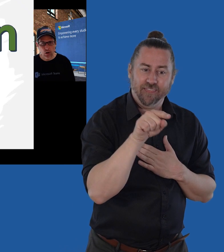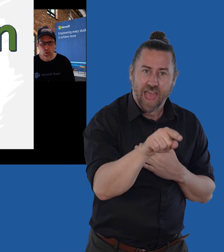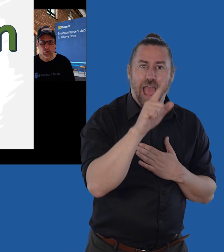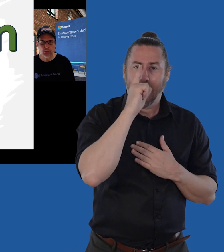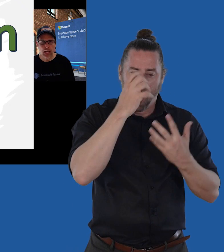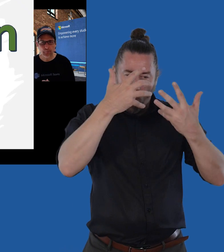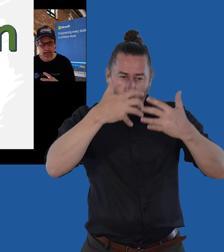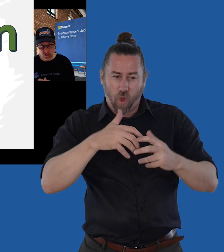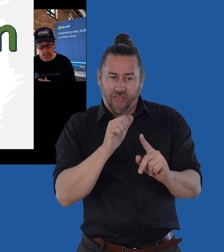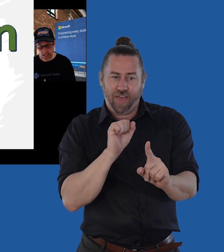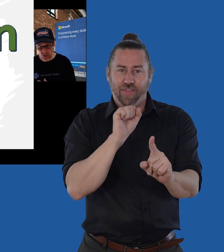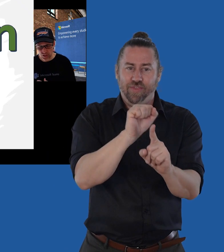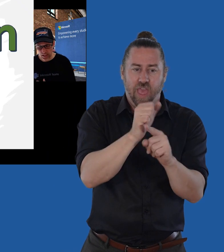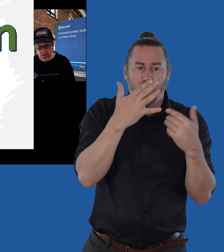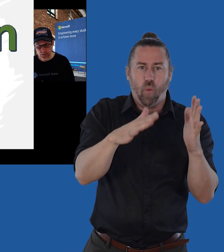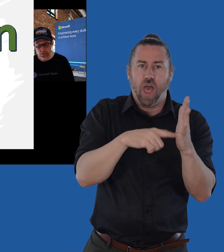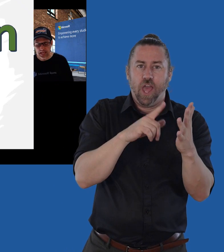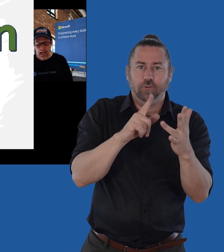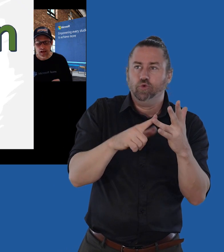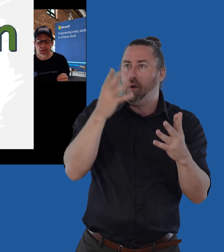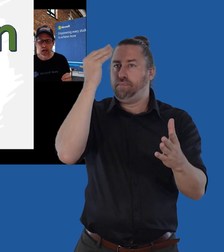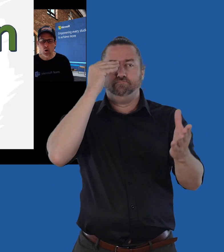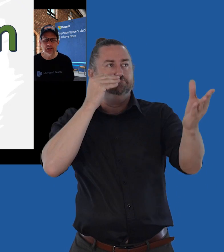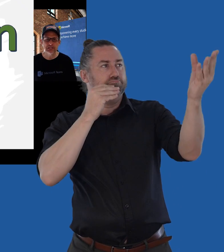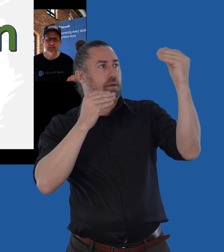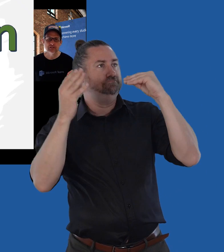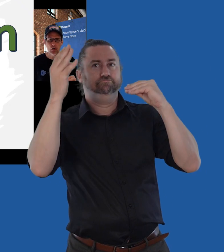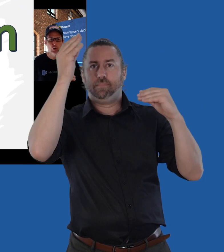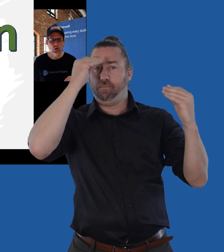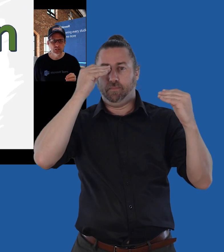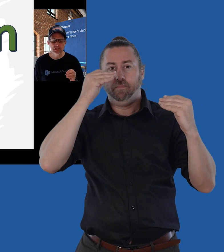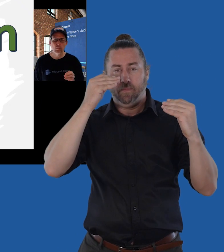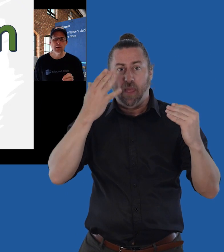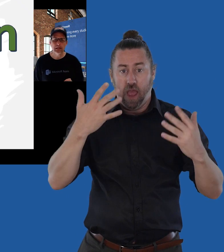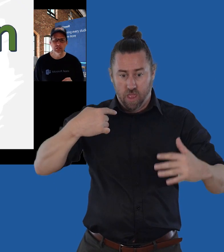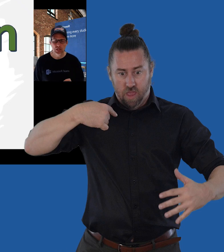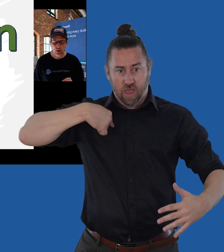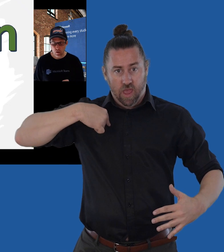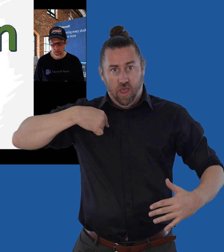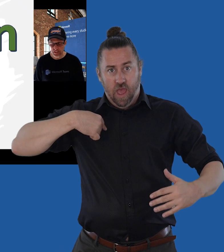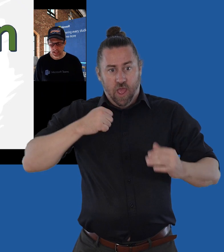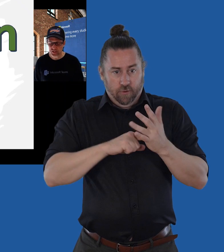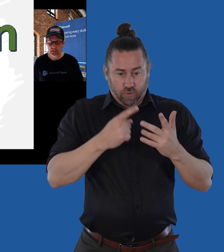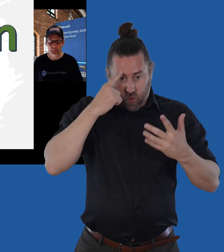and their own education experience. And the onus is no longer so much on the teacher.